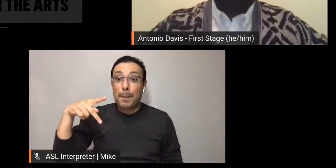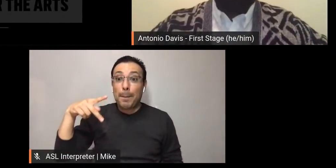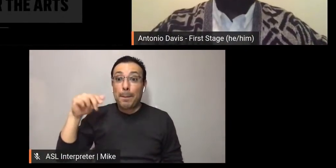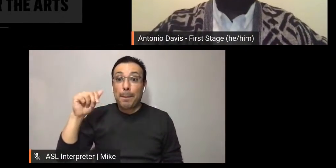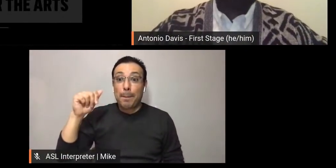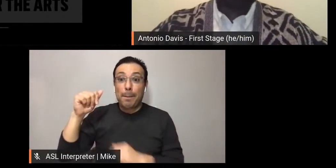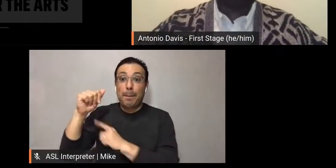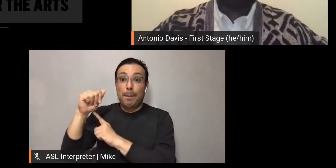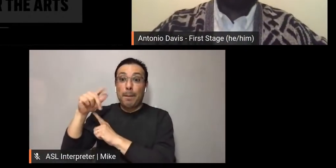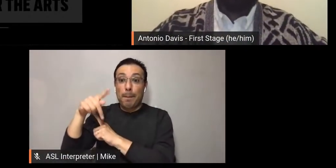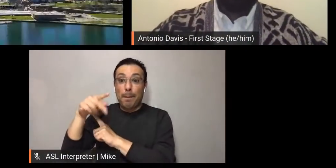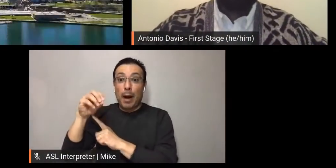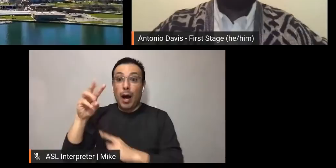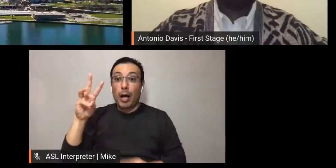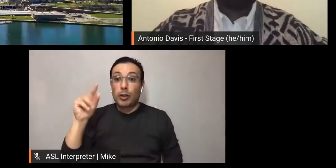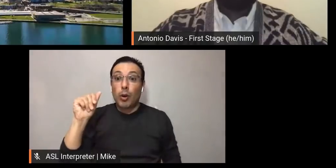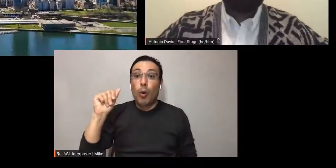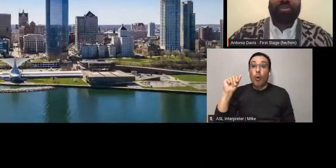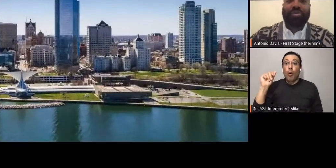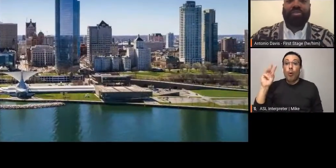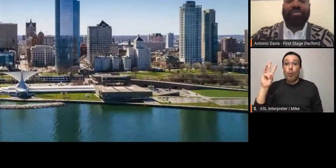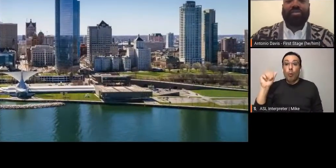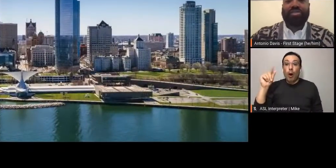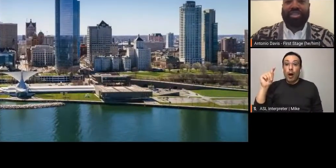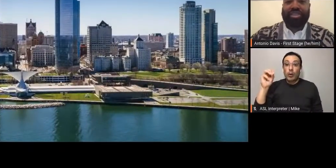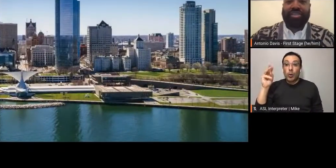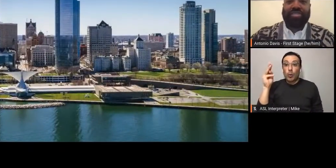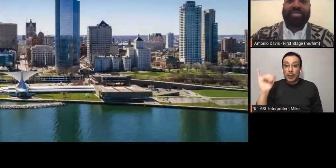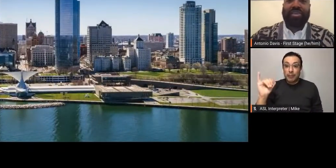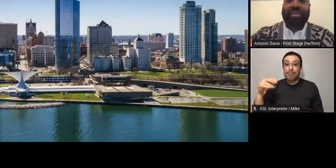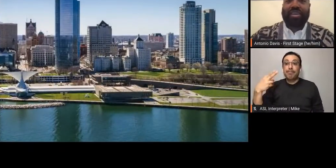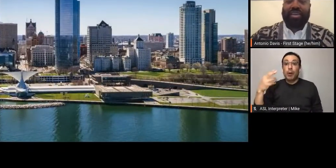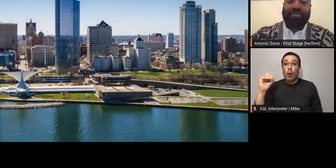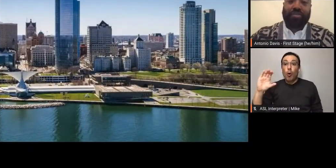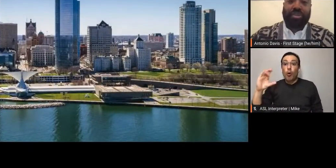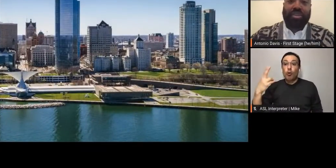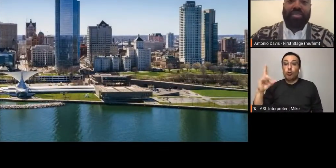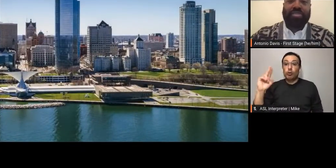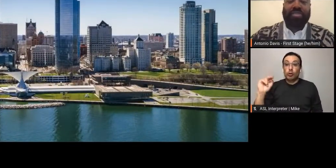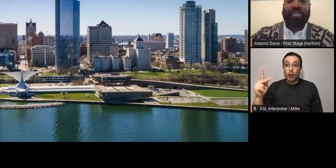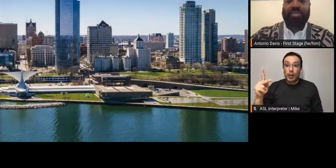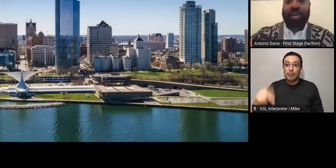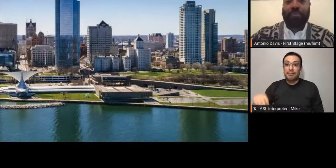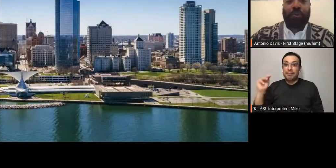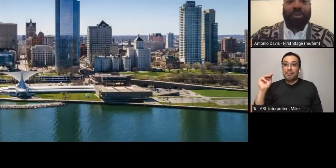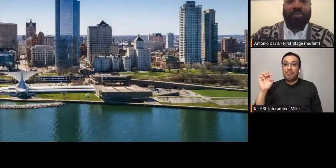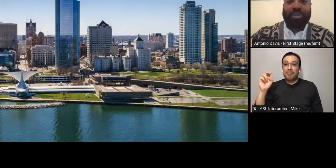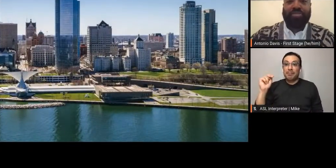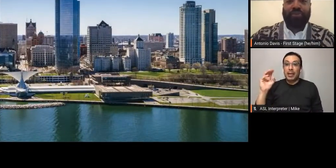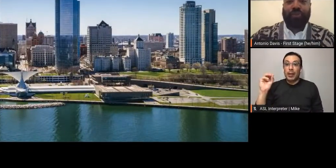The good land of beer, cheese, MVPs, like Milwaukee Bucks forward